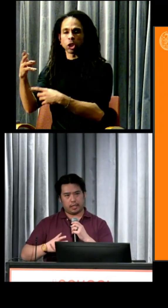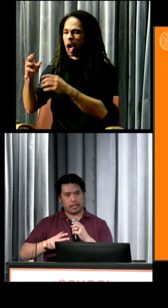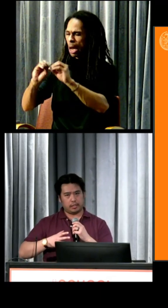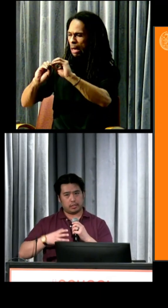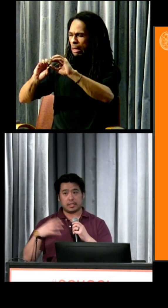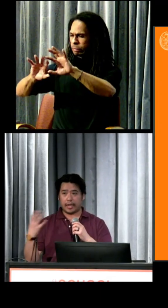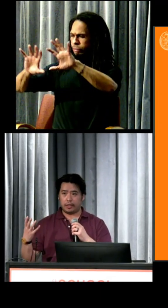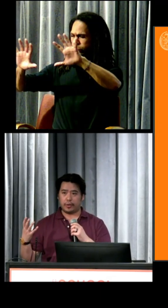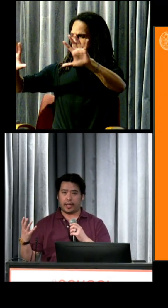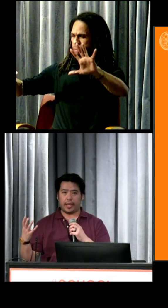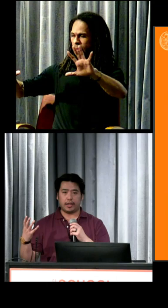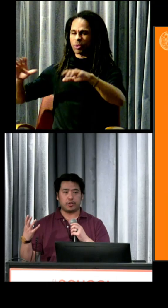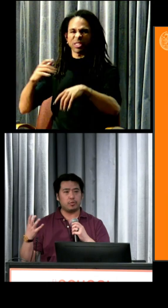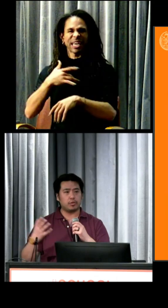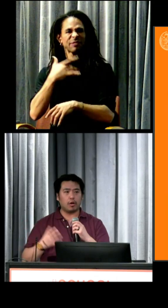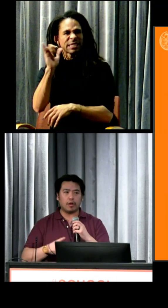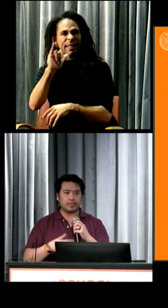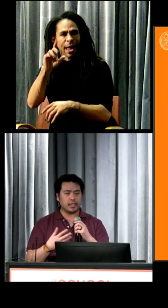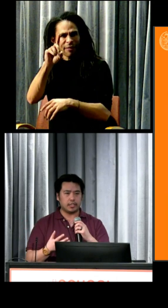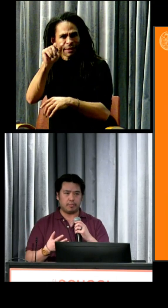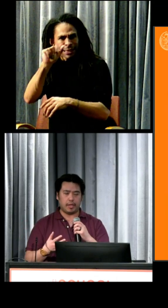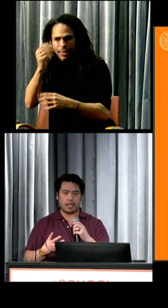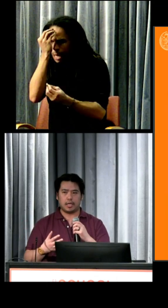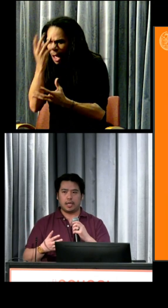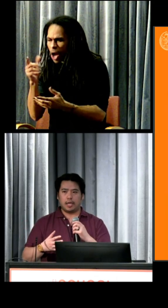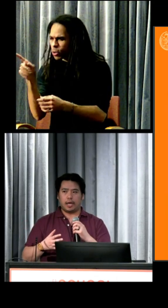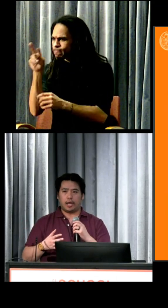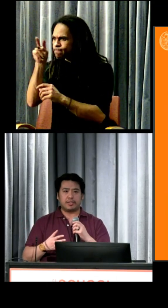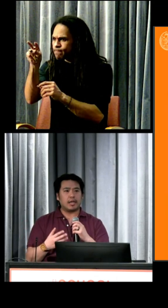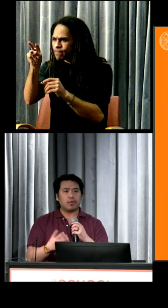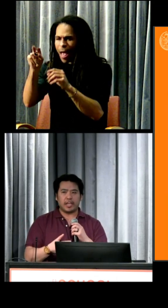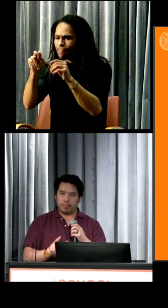Spanish, or read another language or do not read at all.